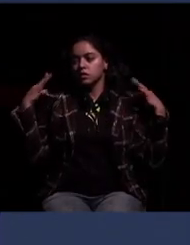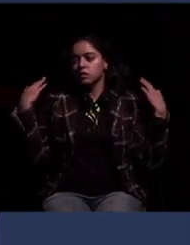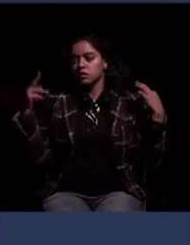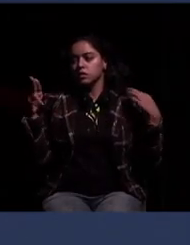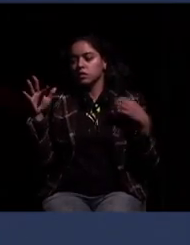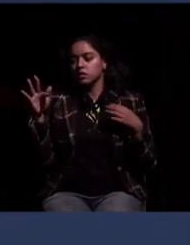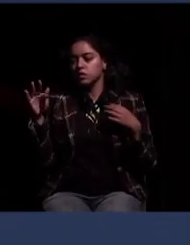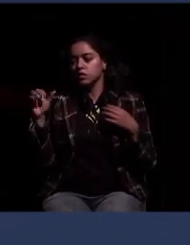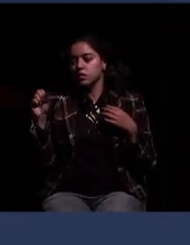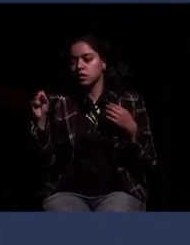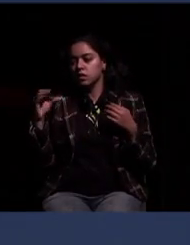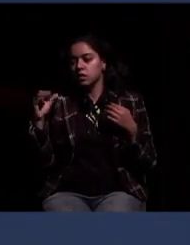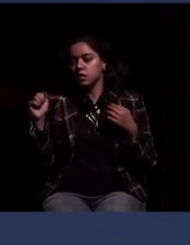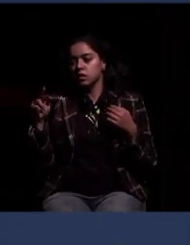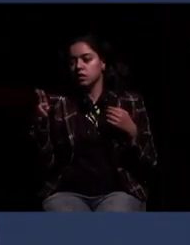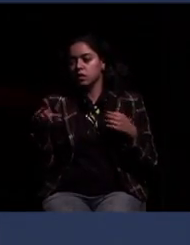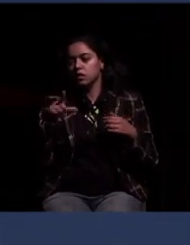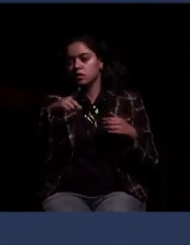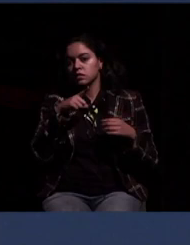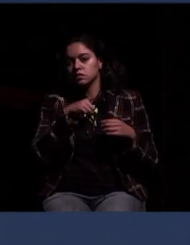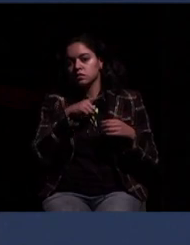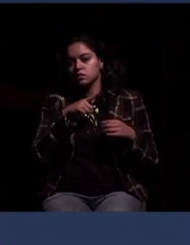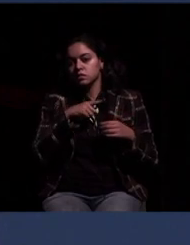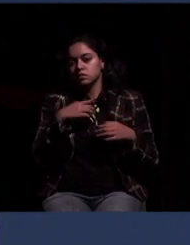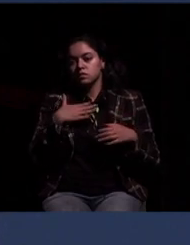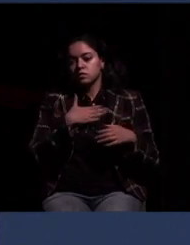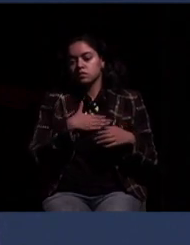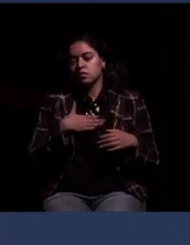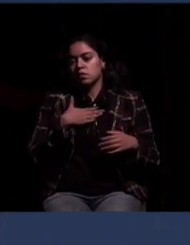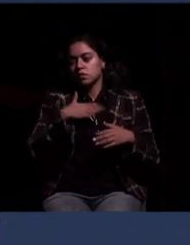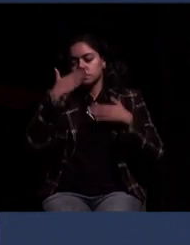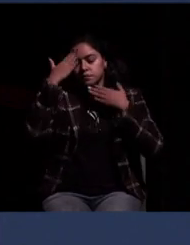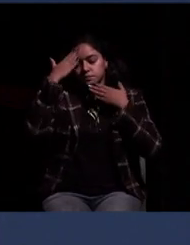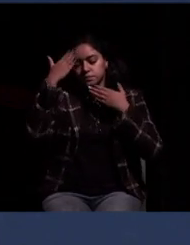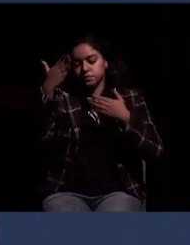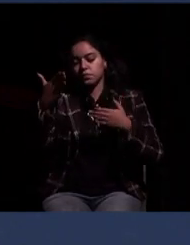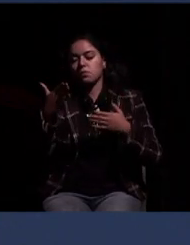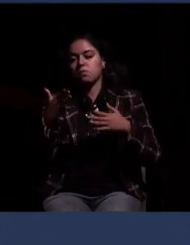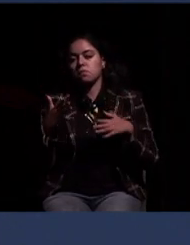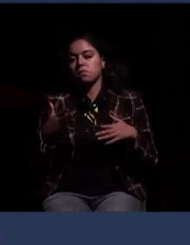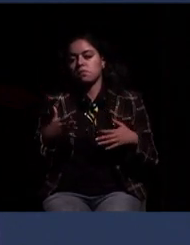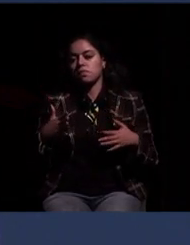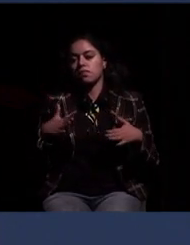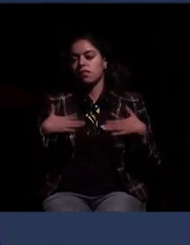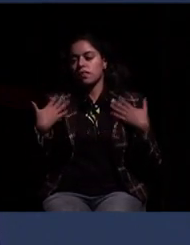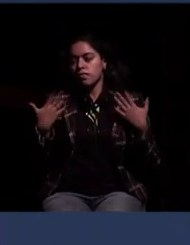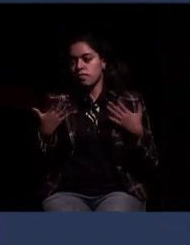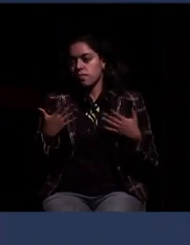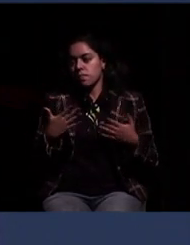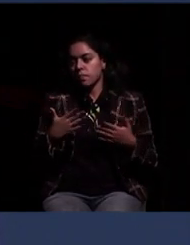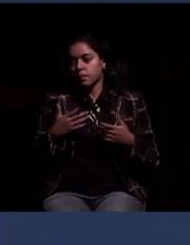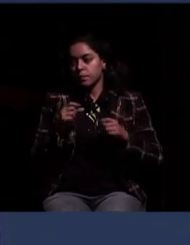I have the pleasure and exercise to converge